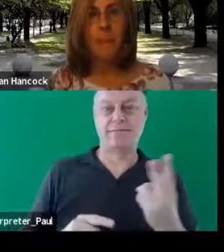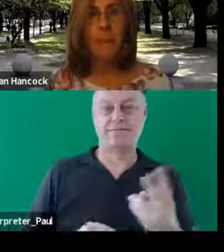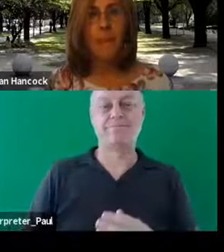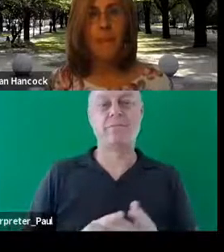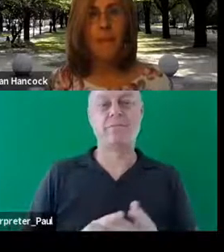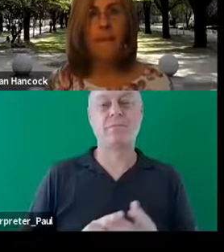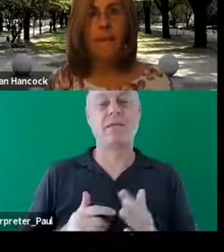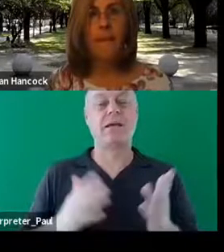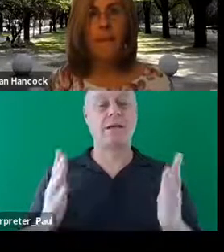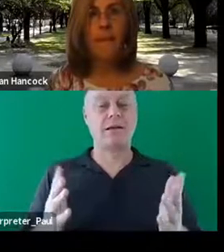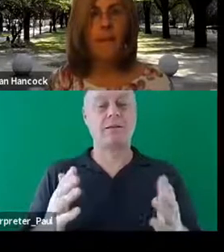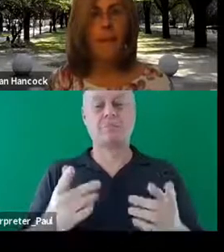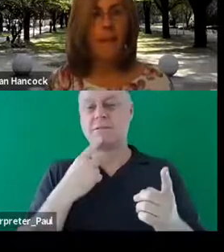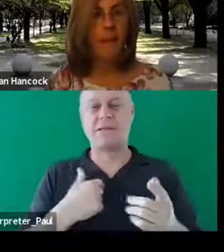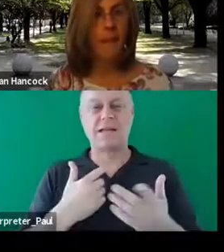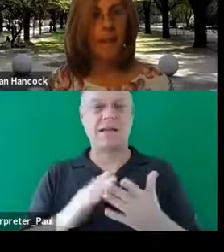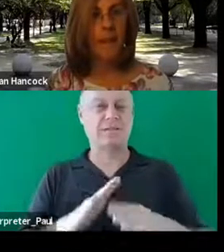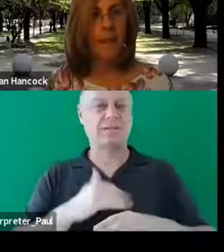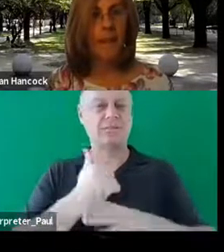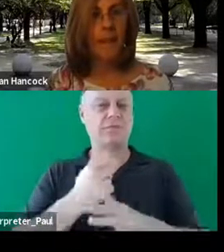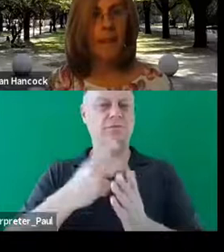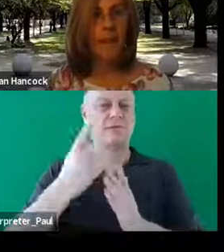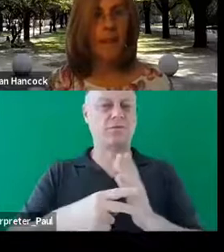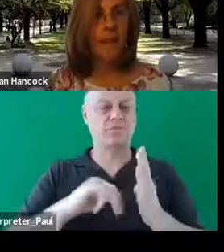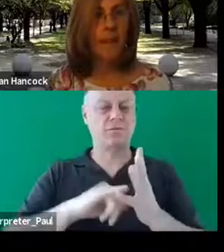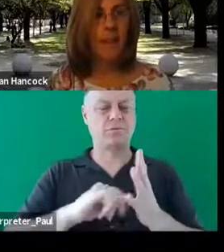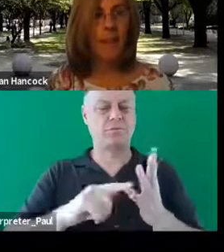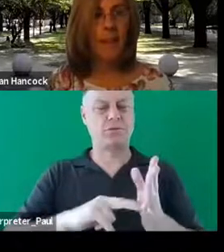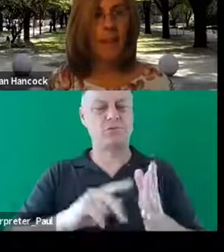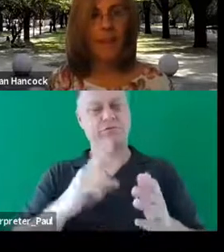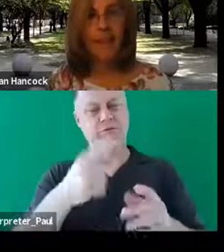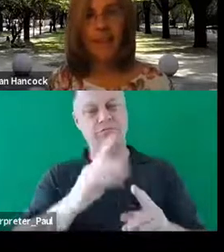establishing your program and I'm going to ask Susan, for you to start and just tell us briefly